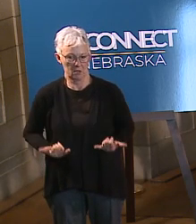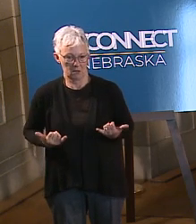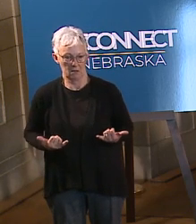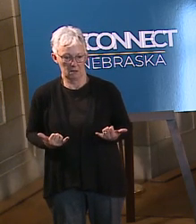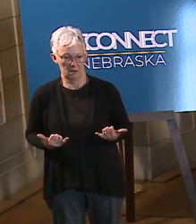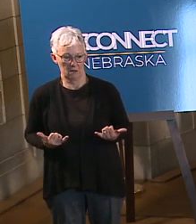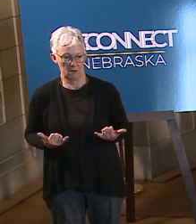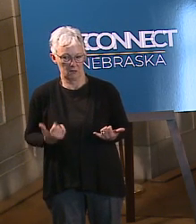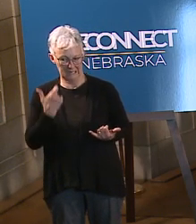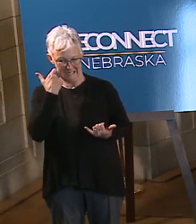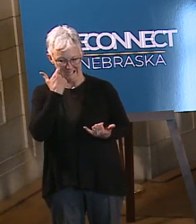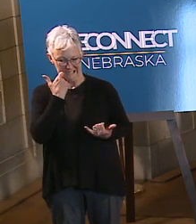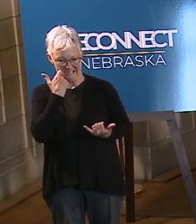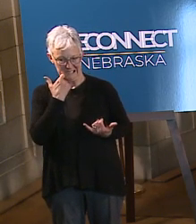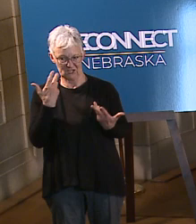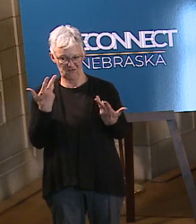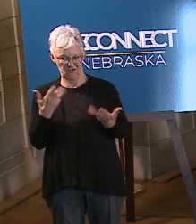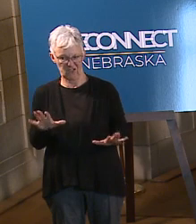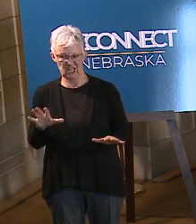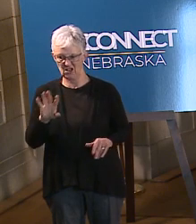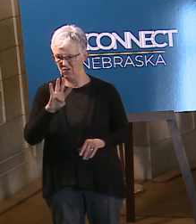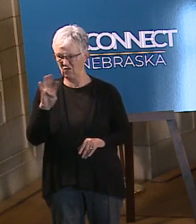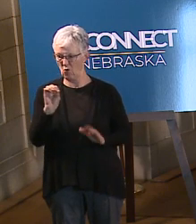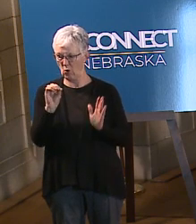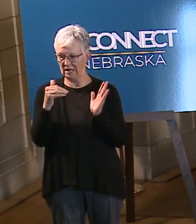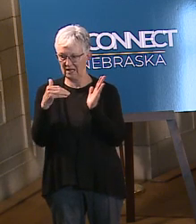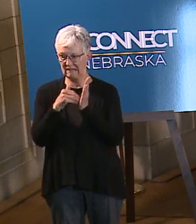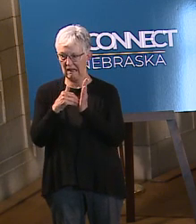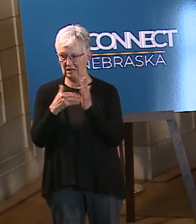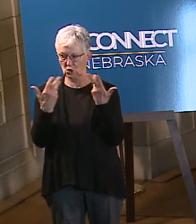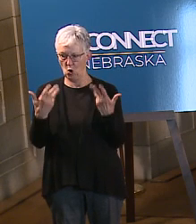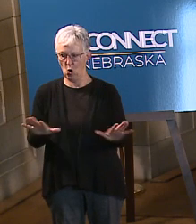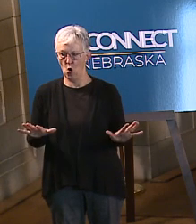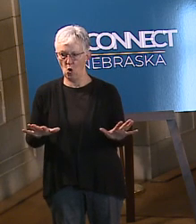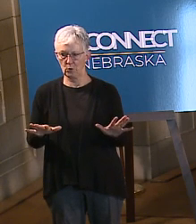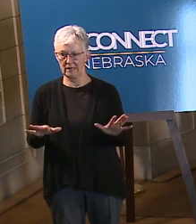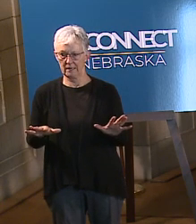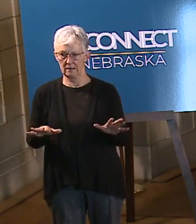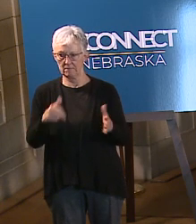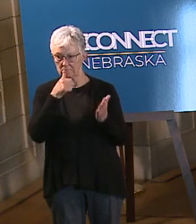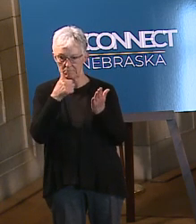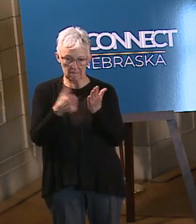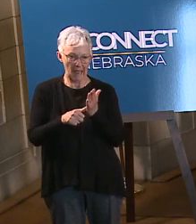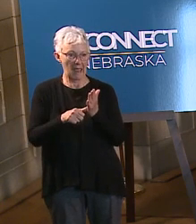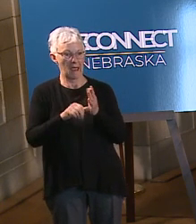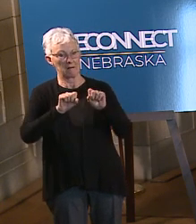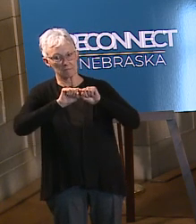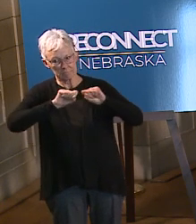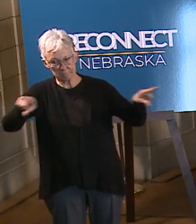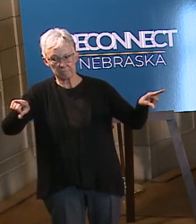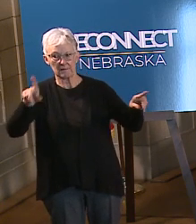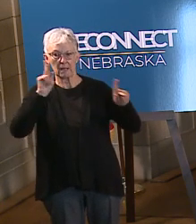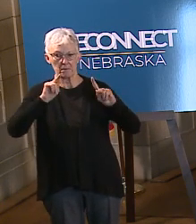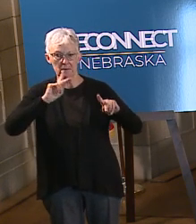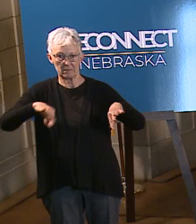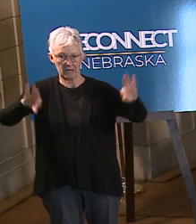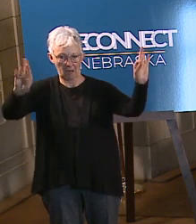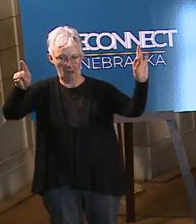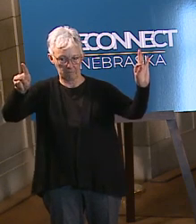FOR EXAMPLE, WE PRINT 50,000 OF THESE GUIDES AND RIGHT NOW WE